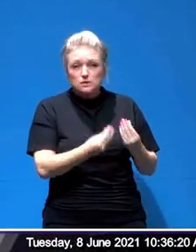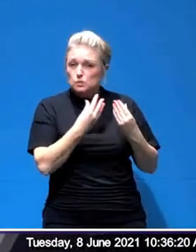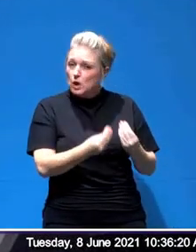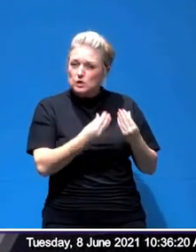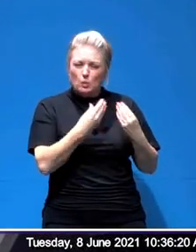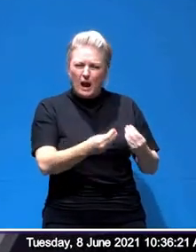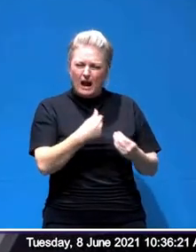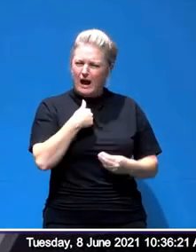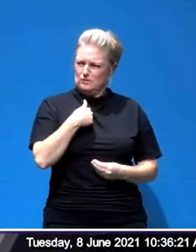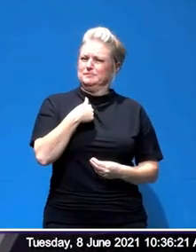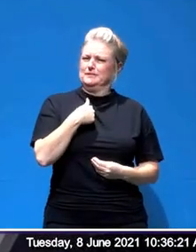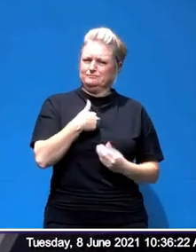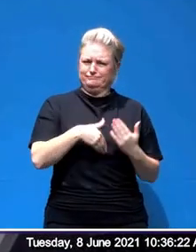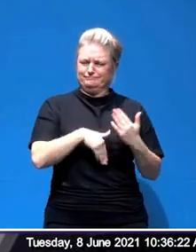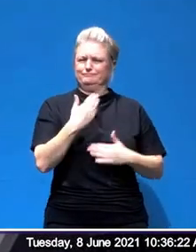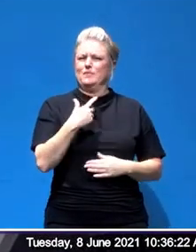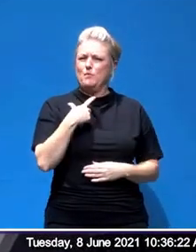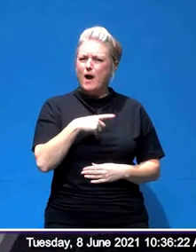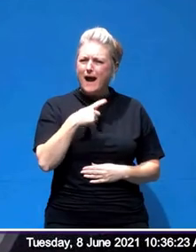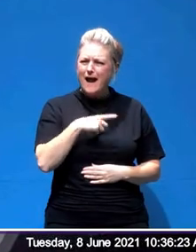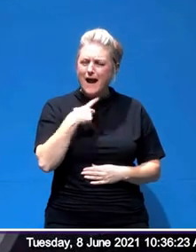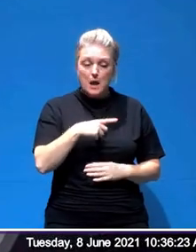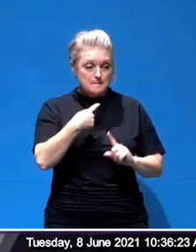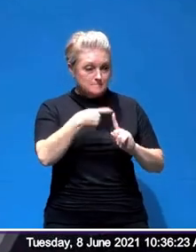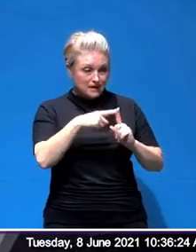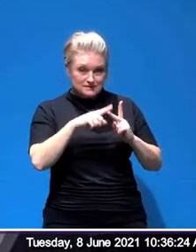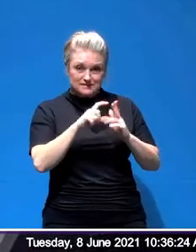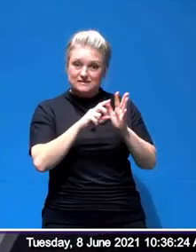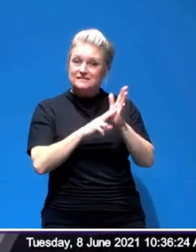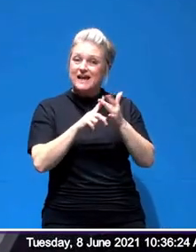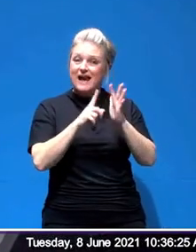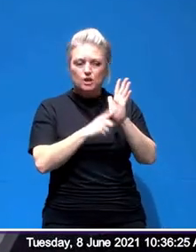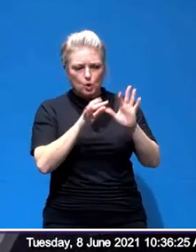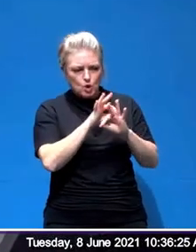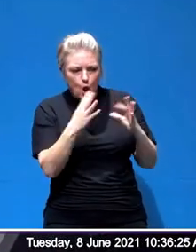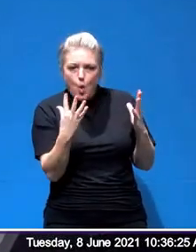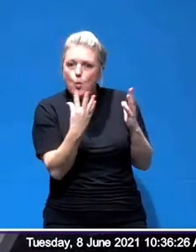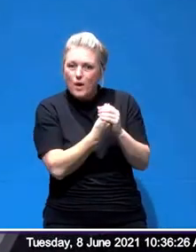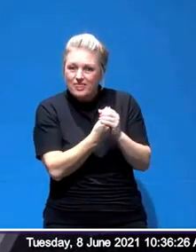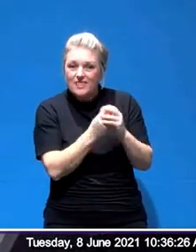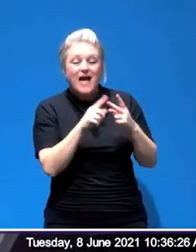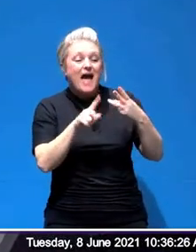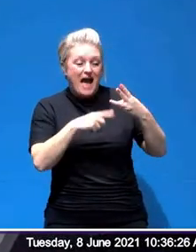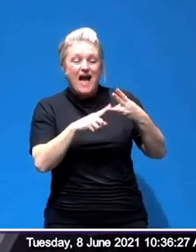And the fact that Daniel wasn't included in the purchase bothered me and the fact that I was lied to bothered me.